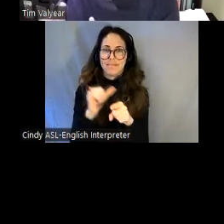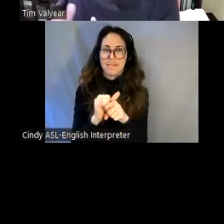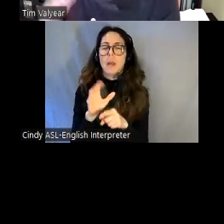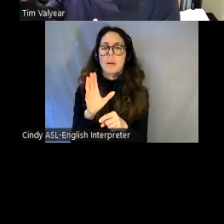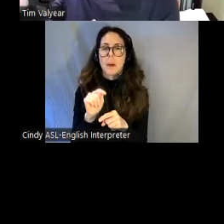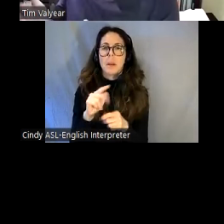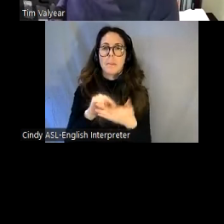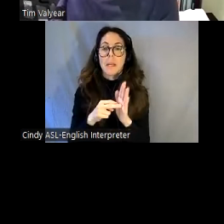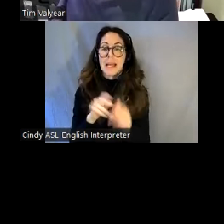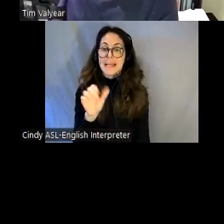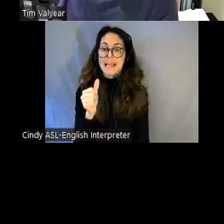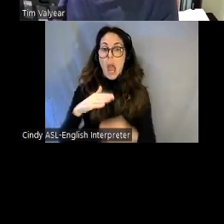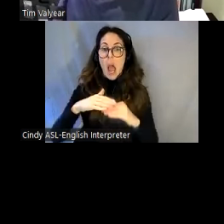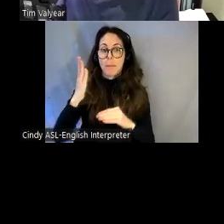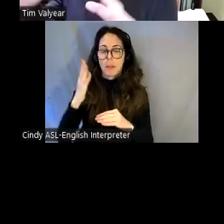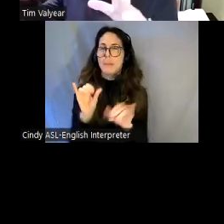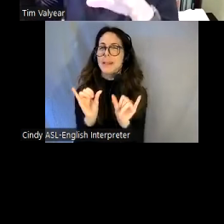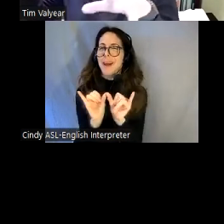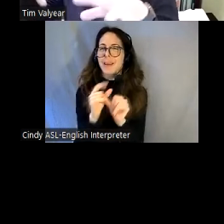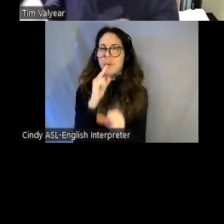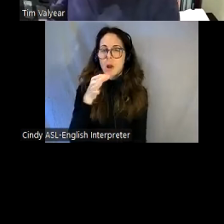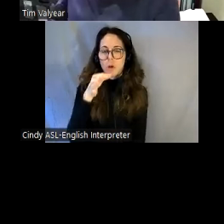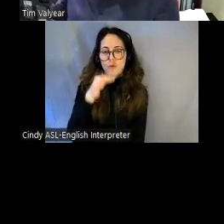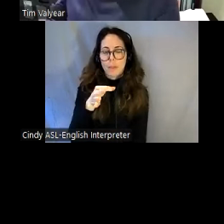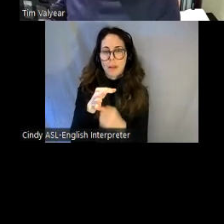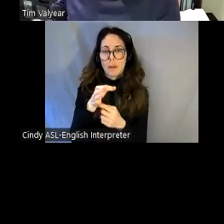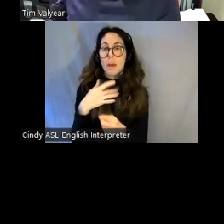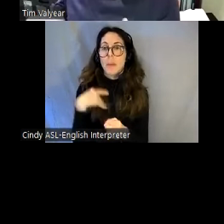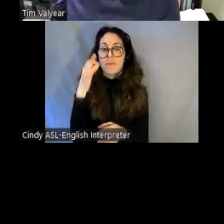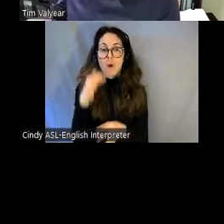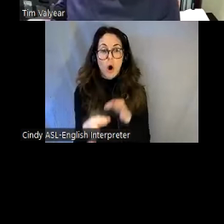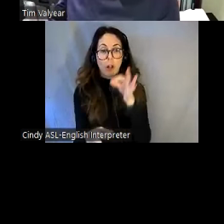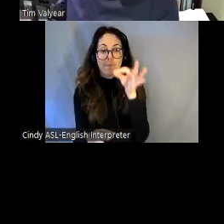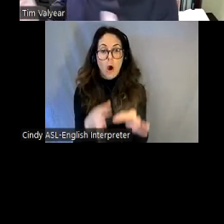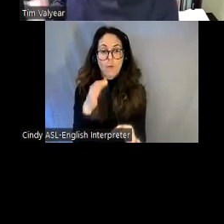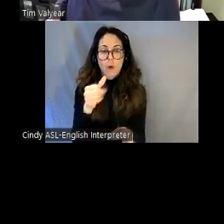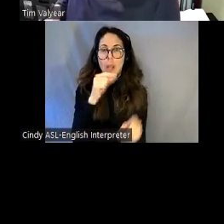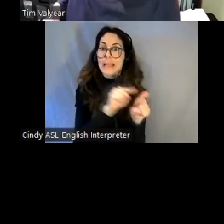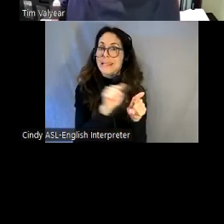droplet, size-wise, is bigger than 10. They're called